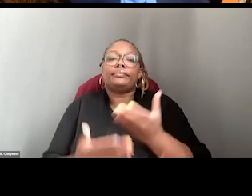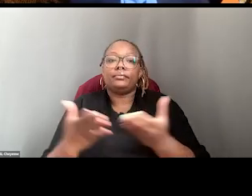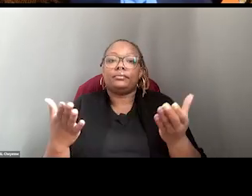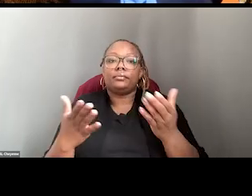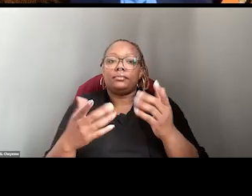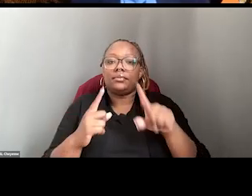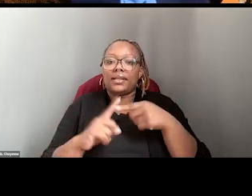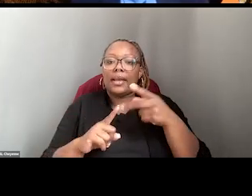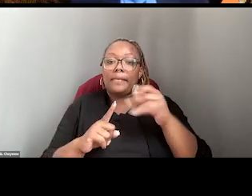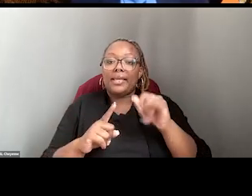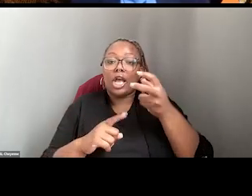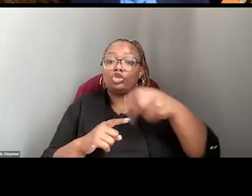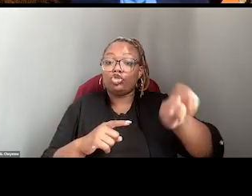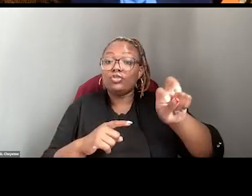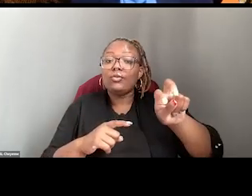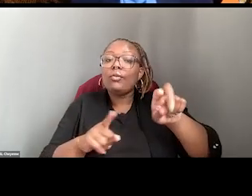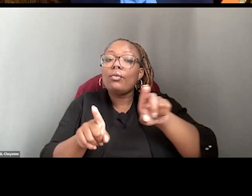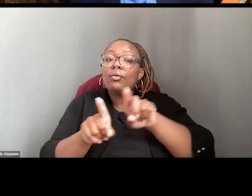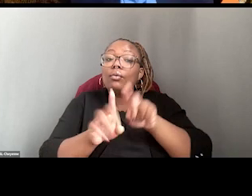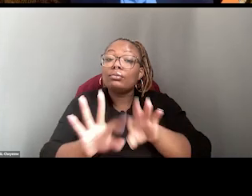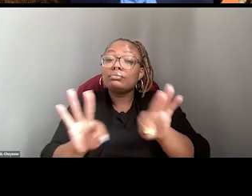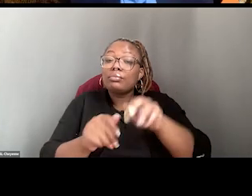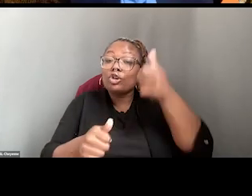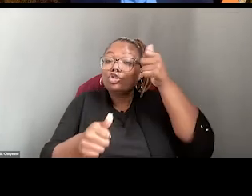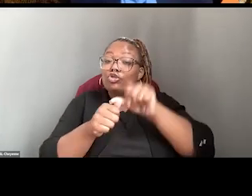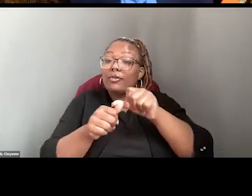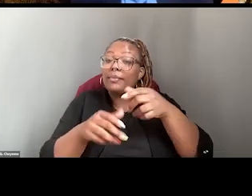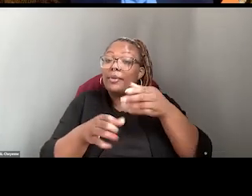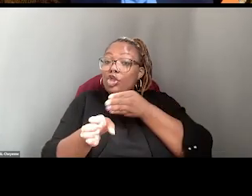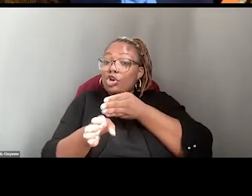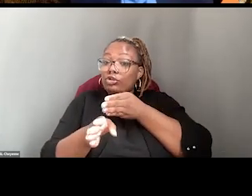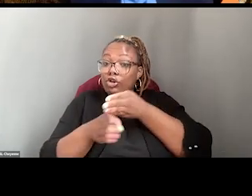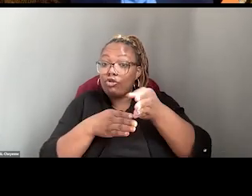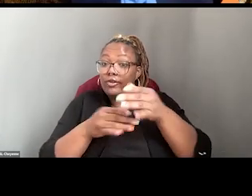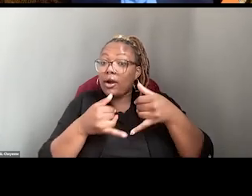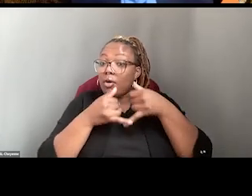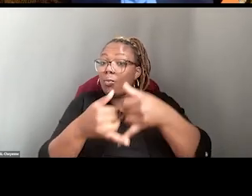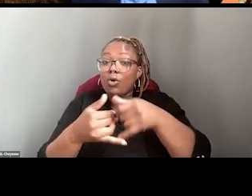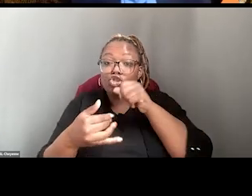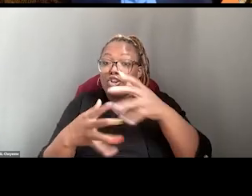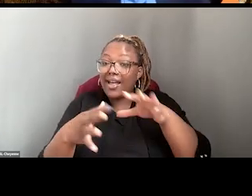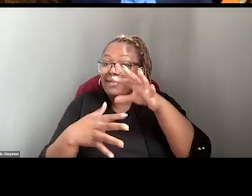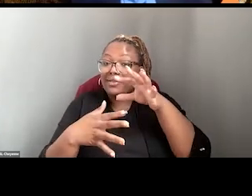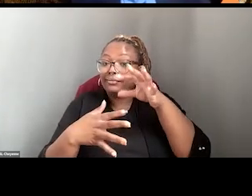that the career awards don't have the option to appoint a new PI or to do a subaward.